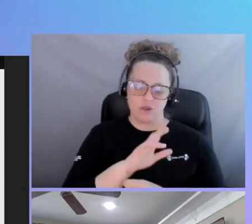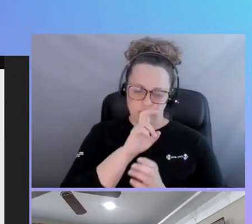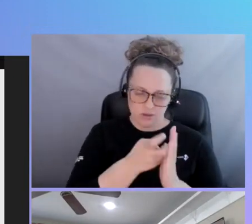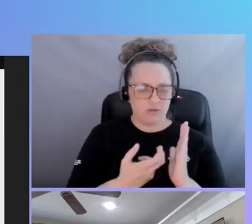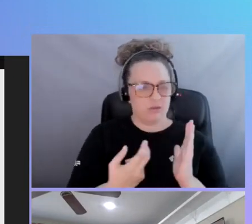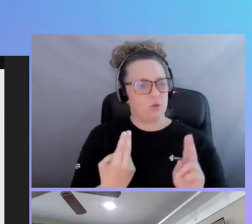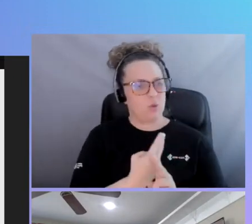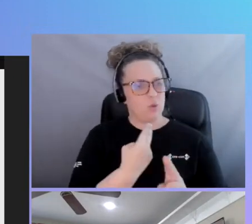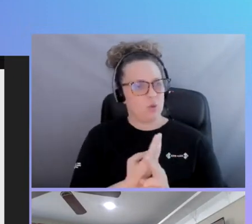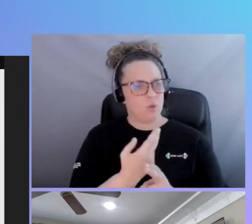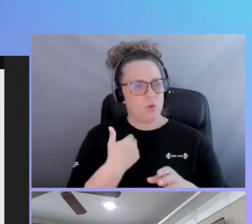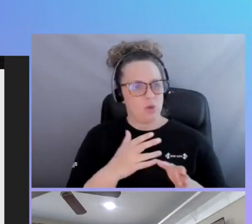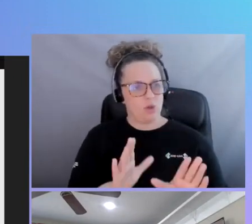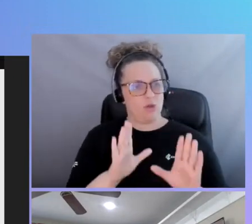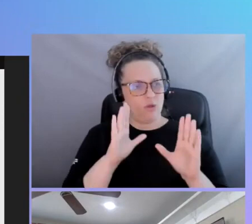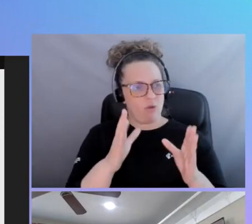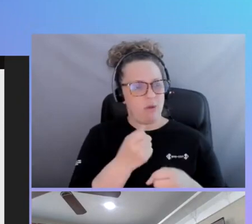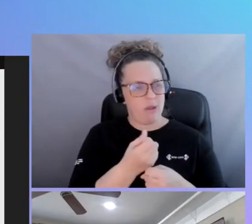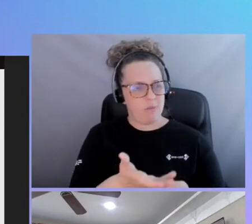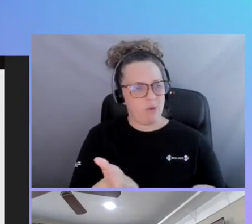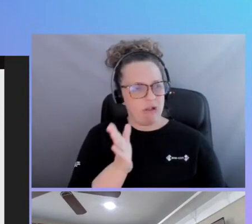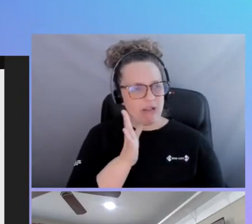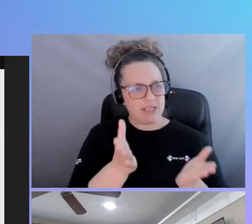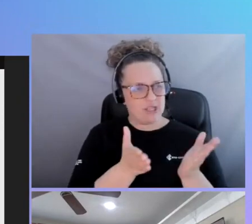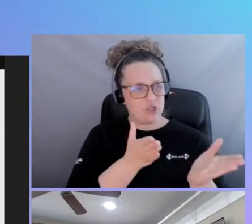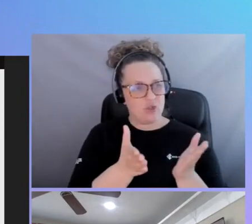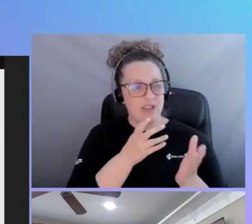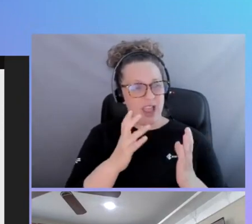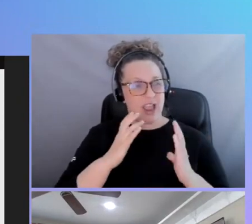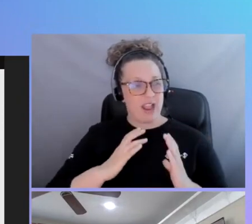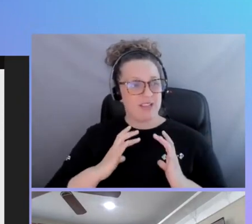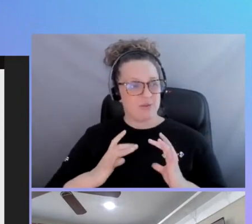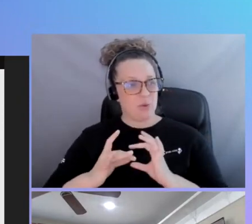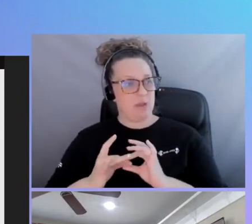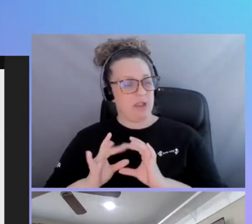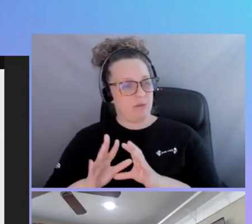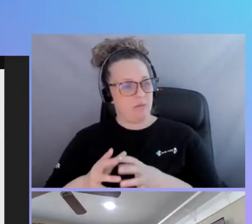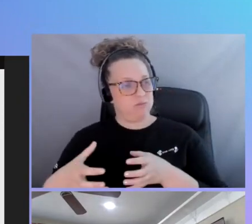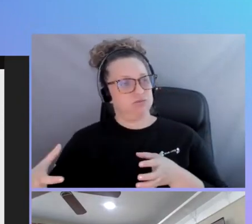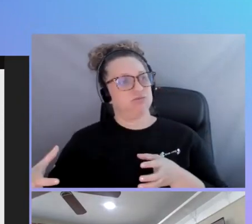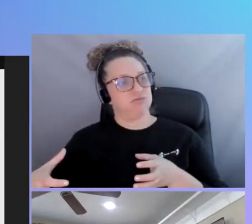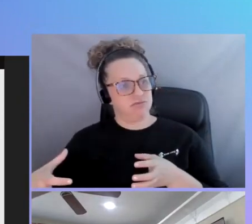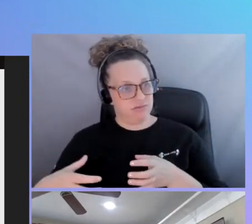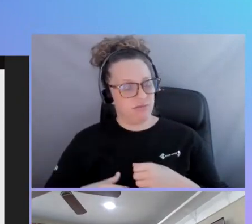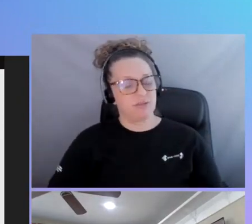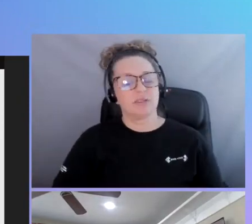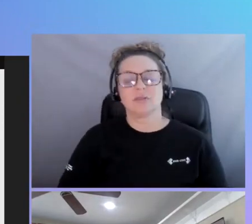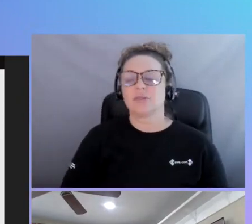use our great products and services, and that our customer base increases whatever that message is, have it ready, have